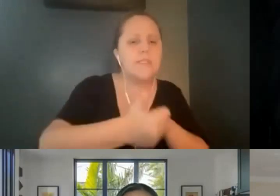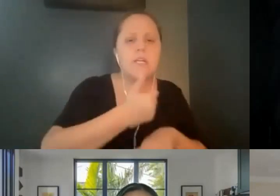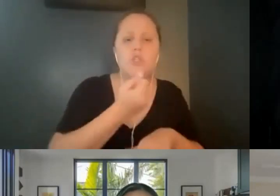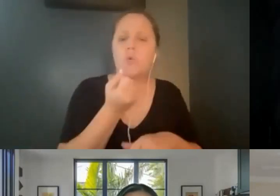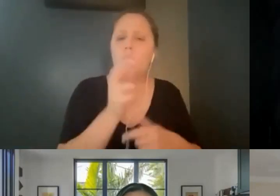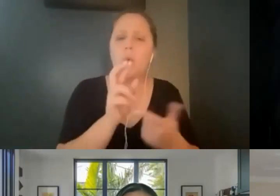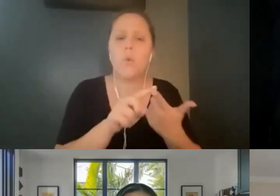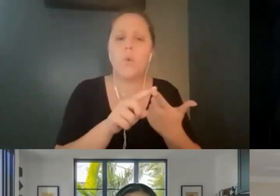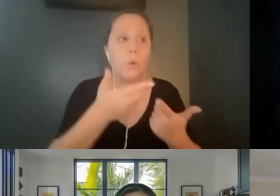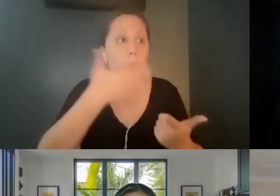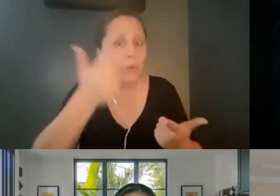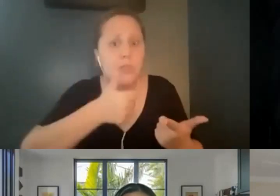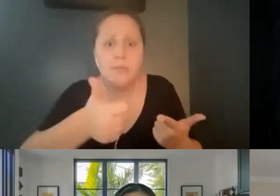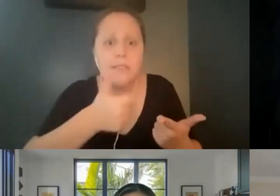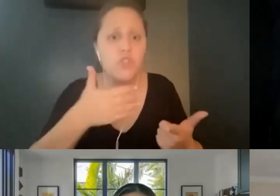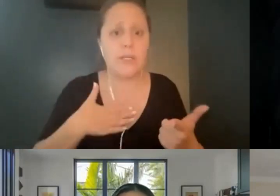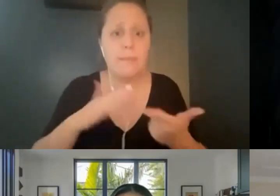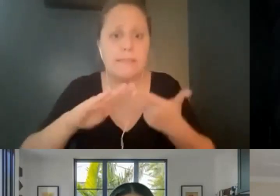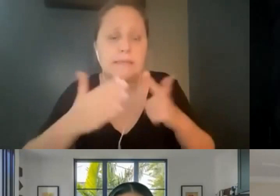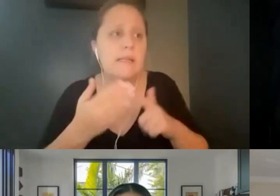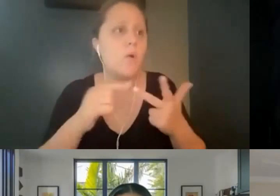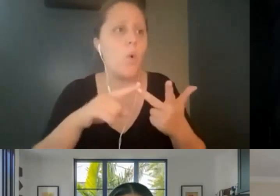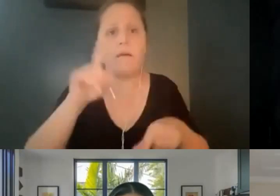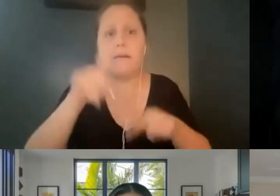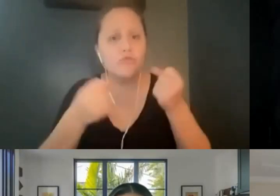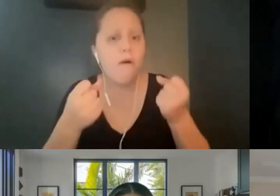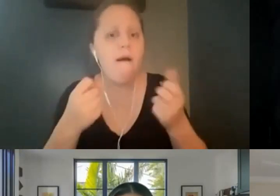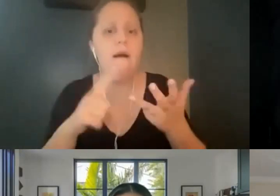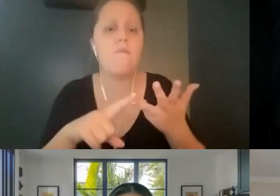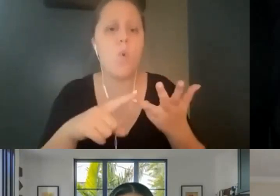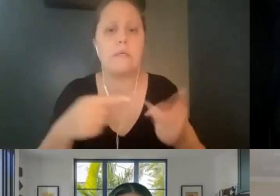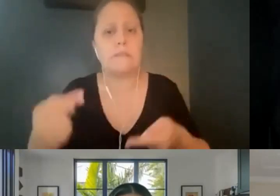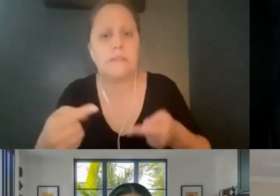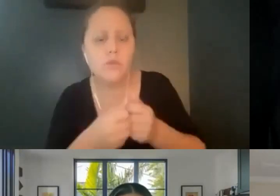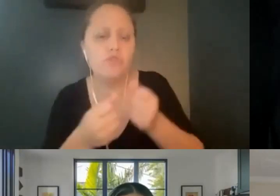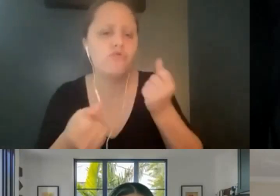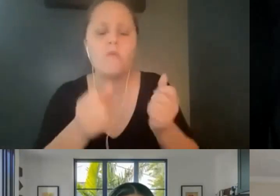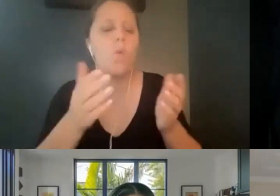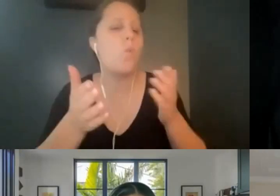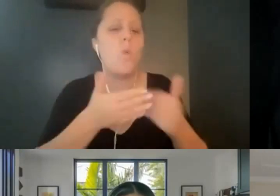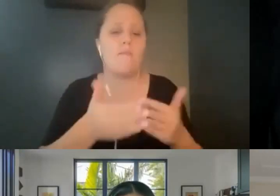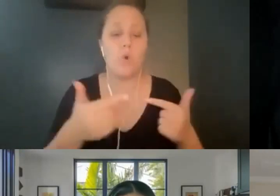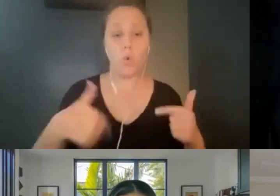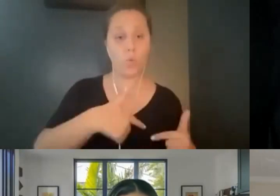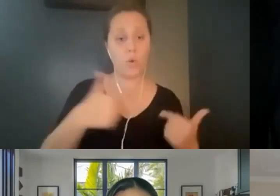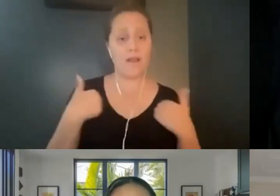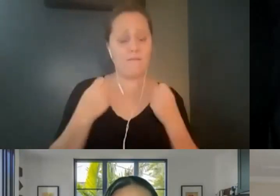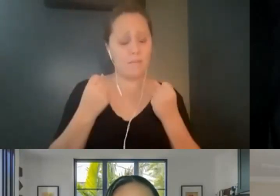have no transit in my city, or I don't drive, or it's difficult to drive. I think we have such an amazing opportunity to extend our reach